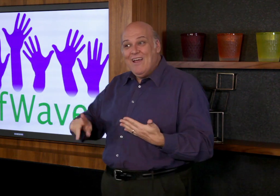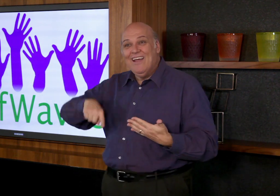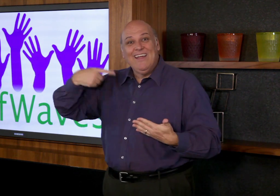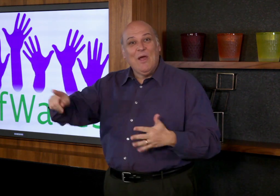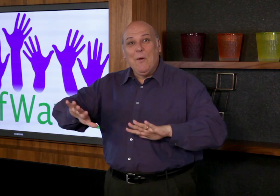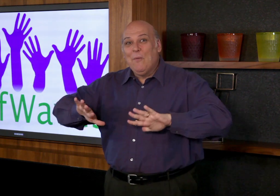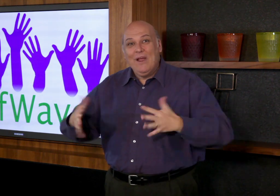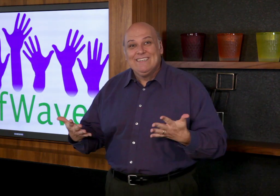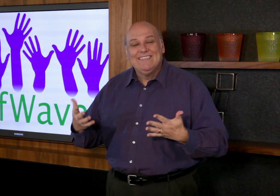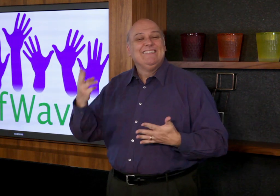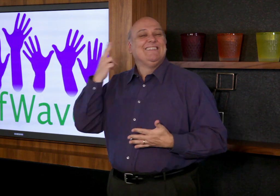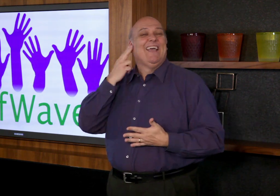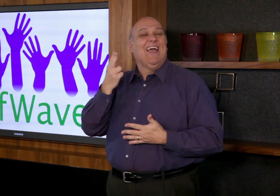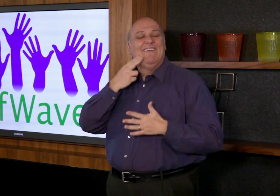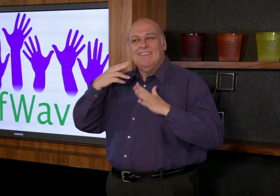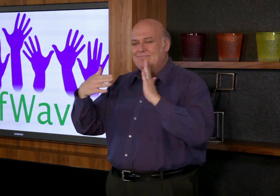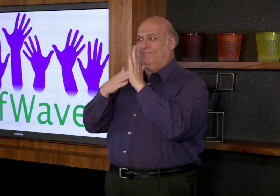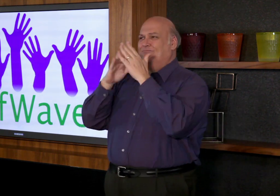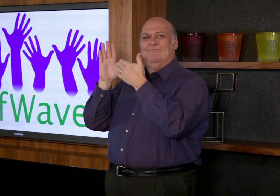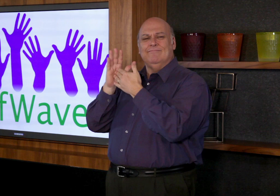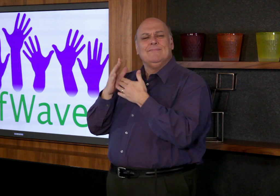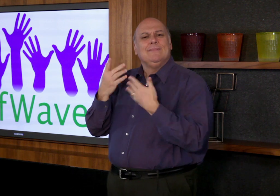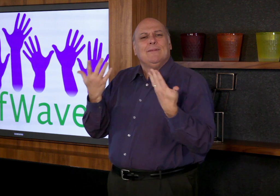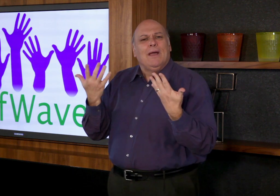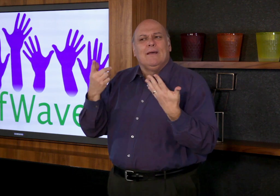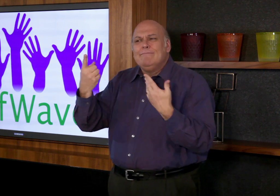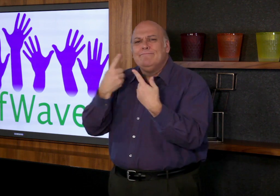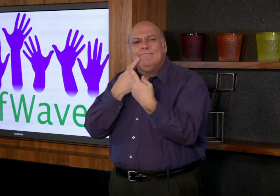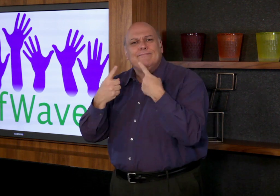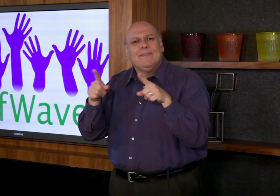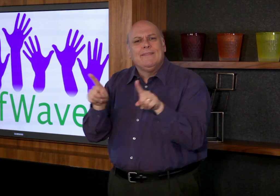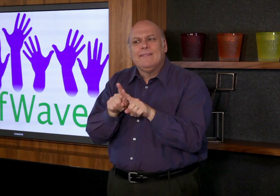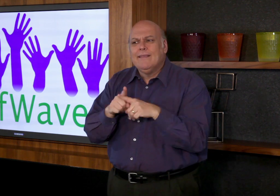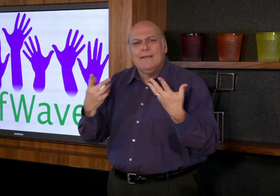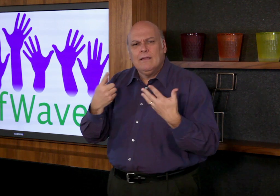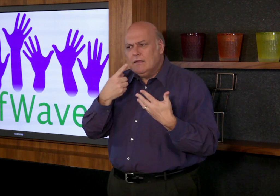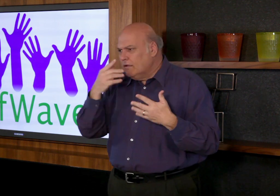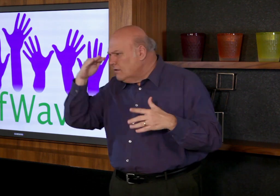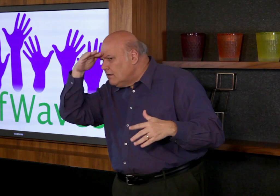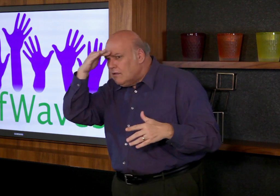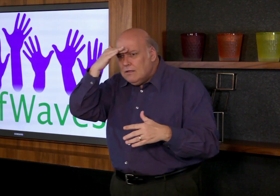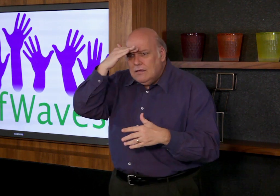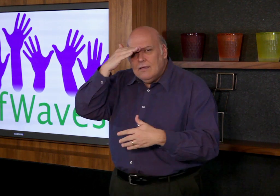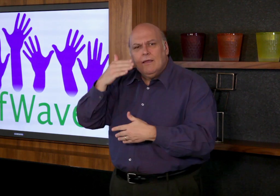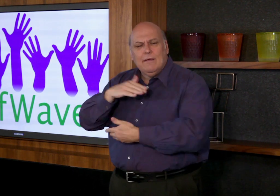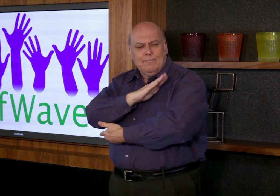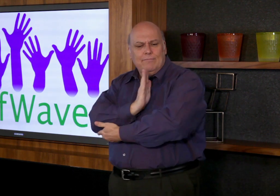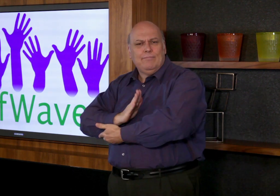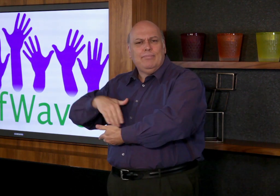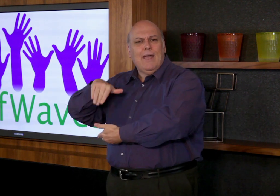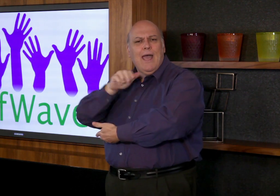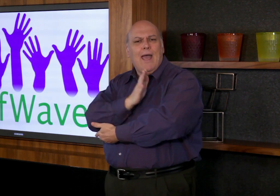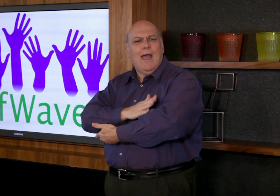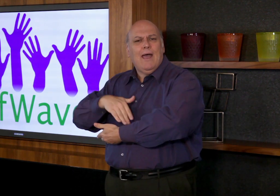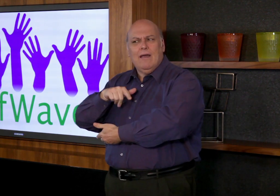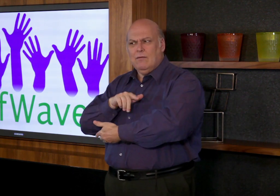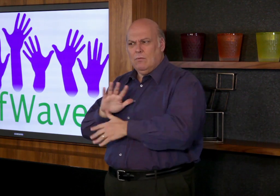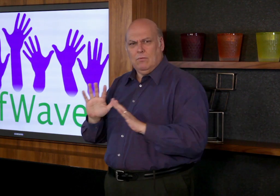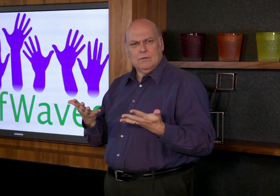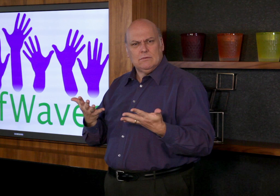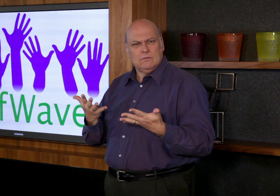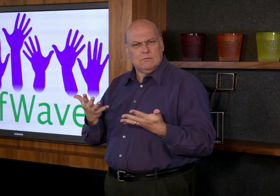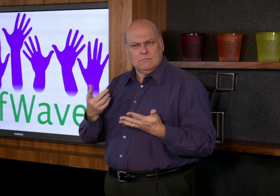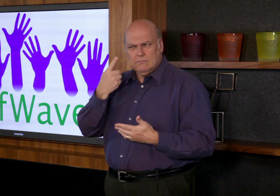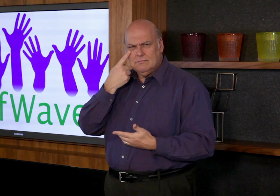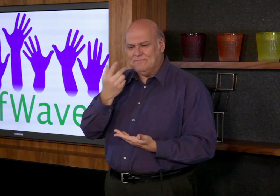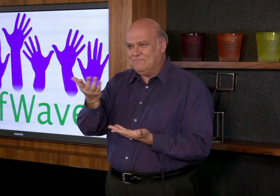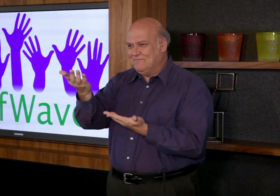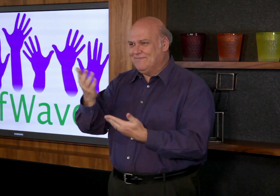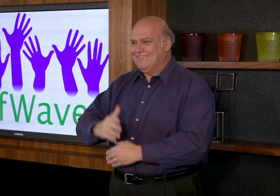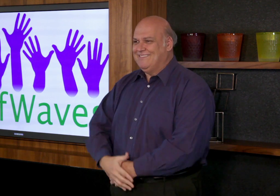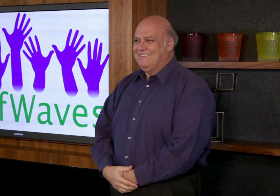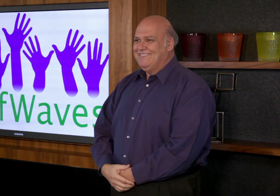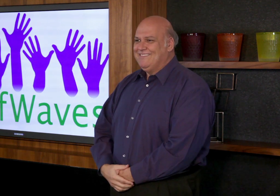Now we come to today's Deaf Challenge: is your pet missing? What happened? Let's take a look!